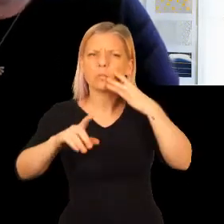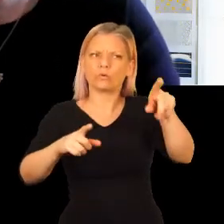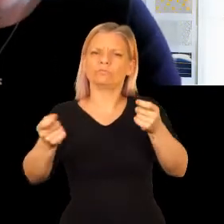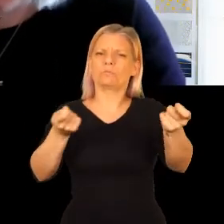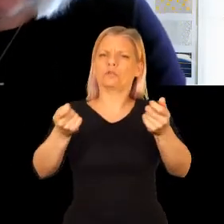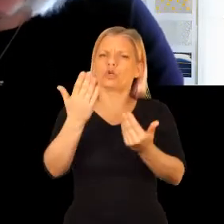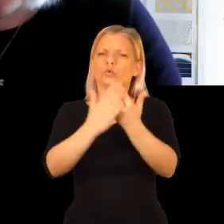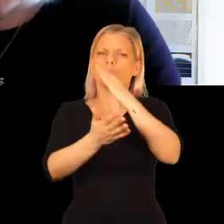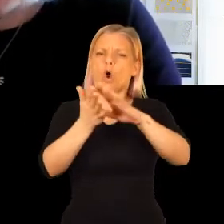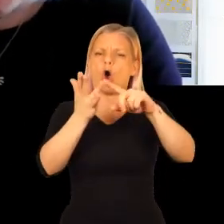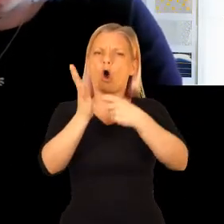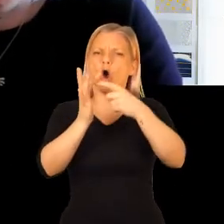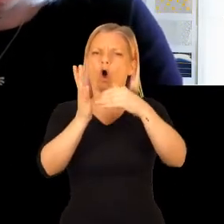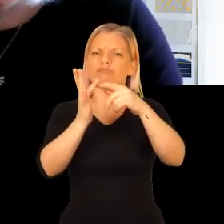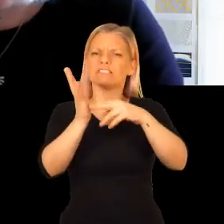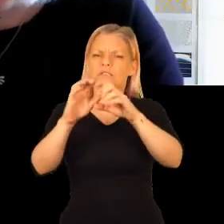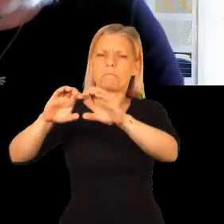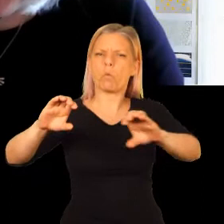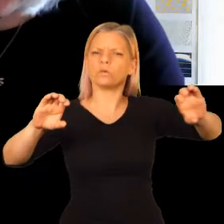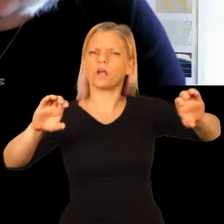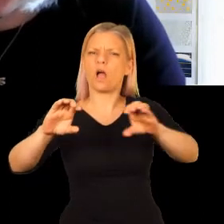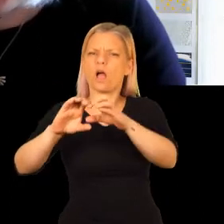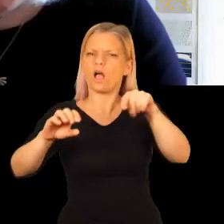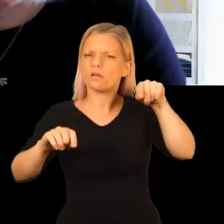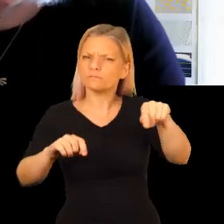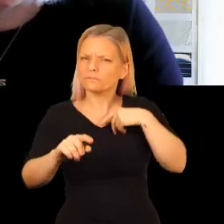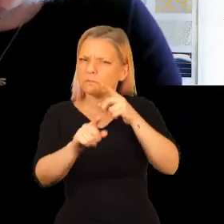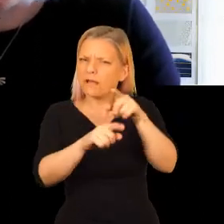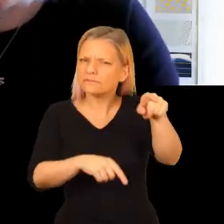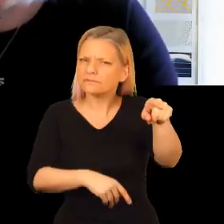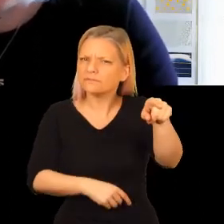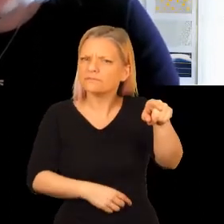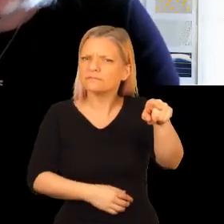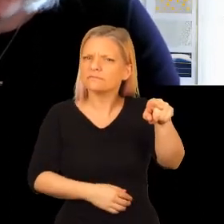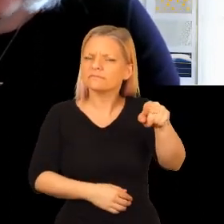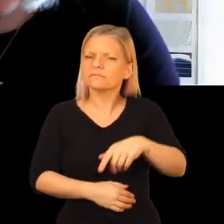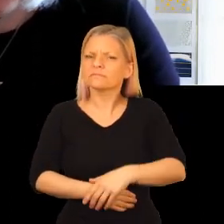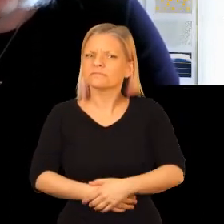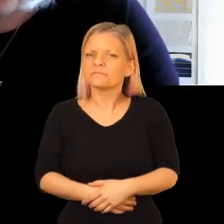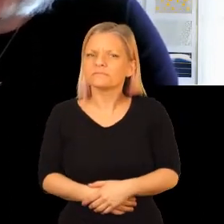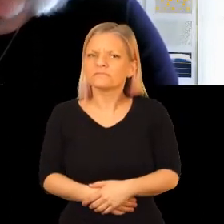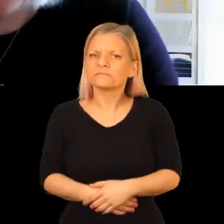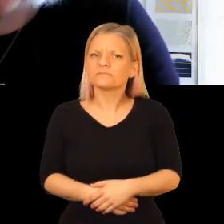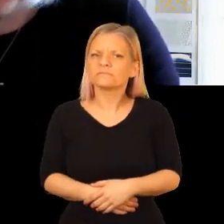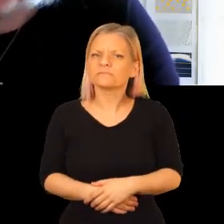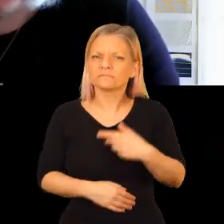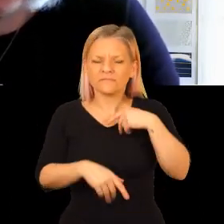quite a number of years ago and the borders when you were the manager of new horizons borders